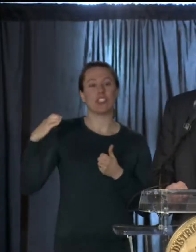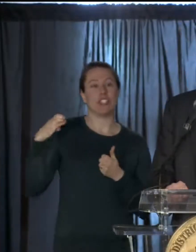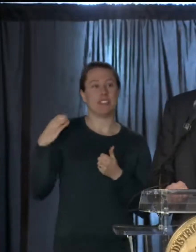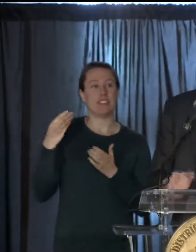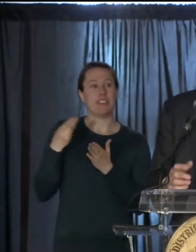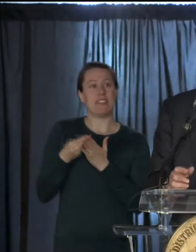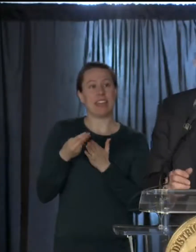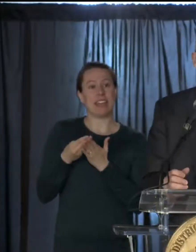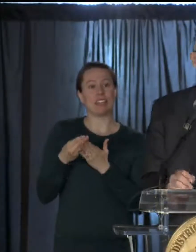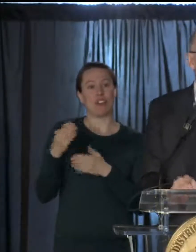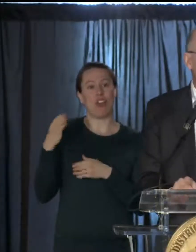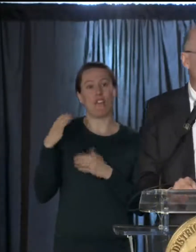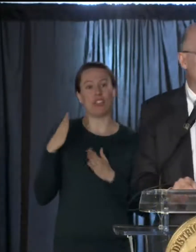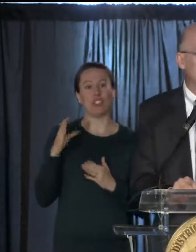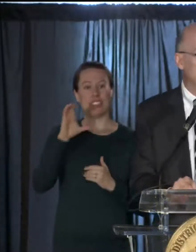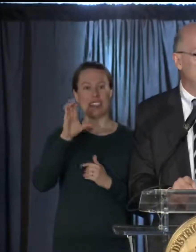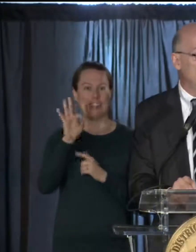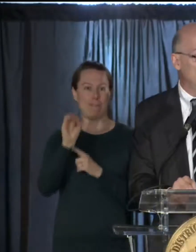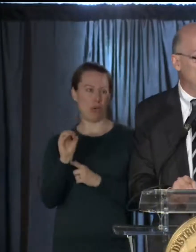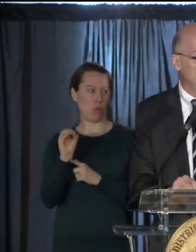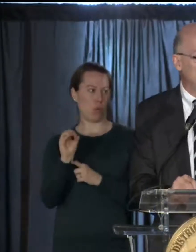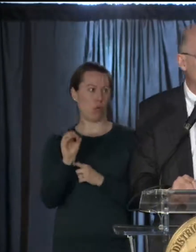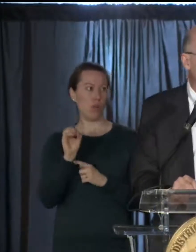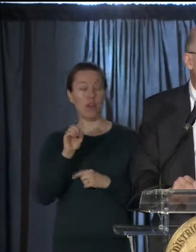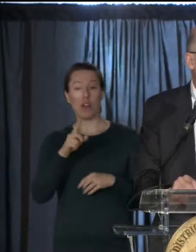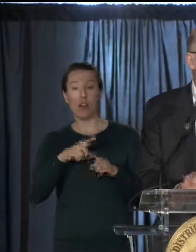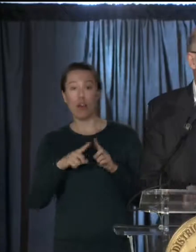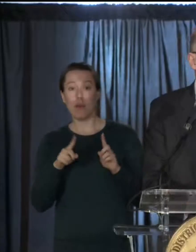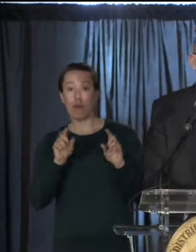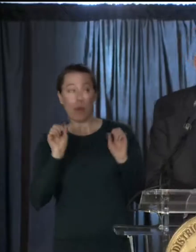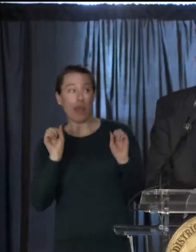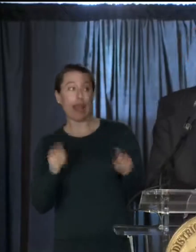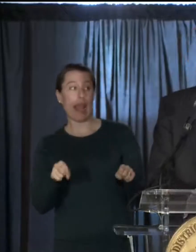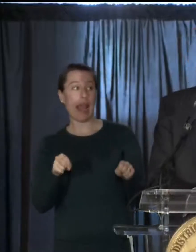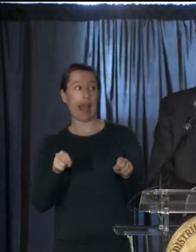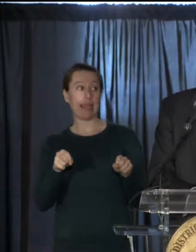WHAT WE CAN DETERMINE THE SALARY OF THE CHIEF OF POLICE AND OUR CHIEF IS HERE THIS MORNING.